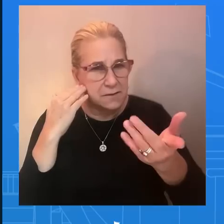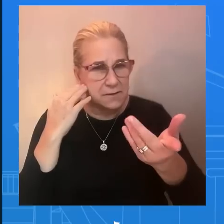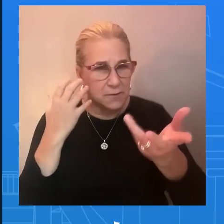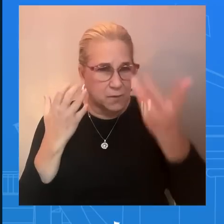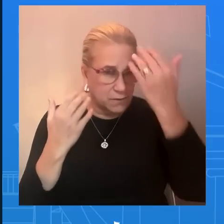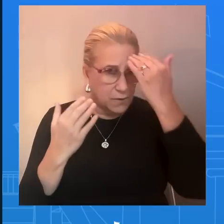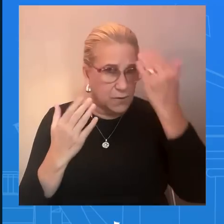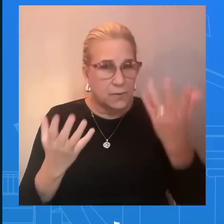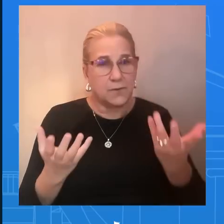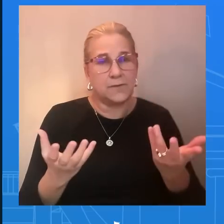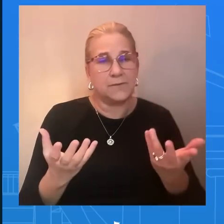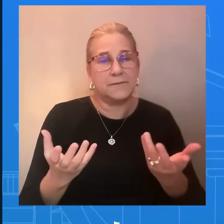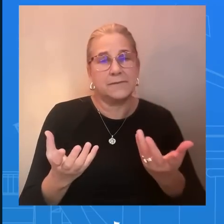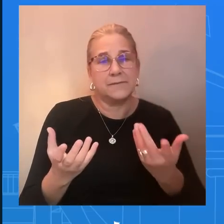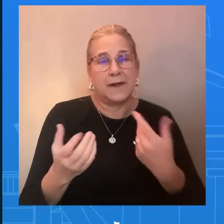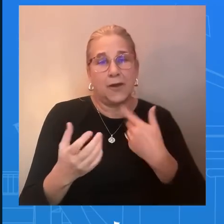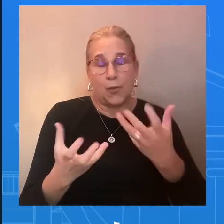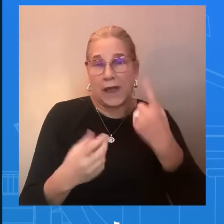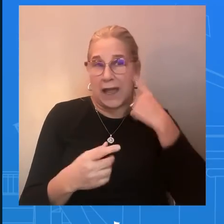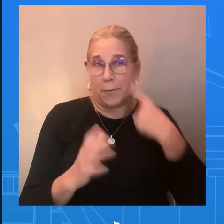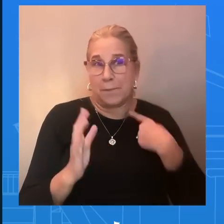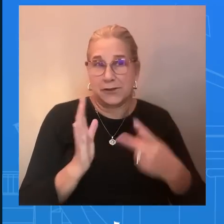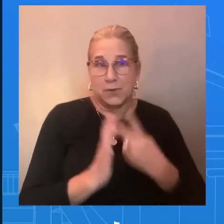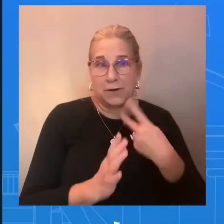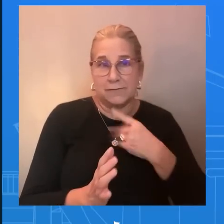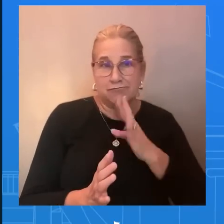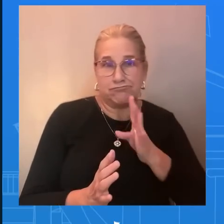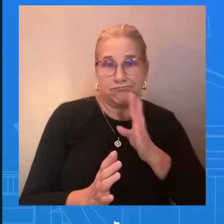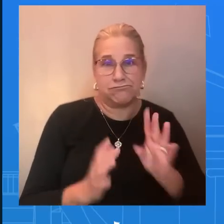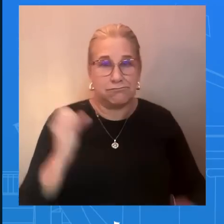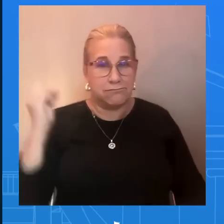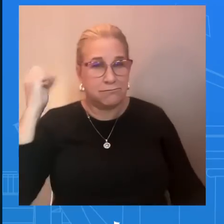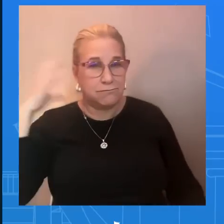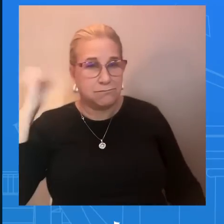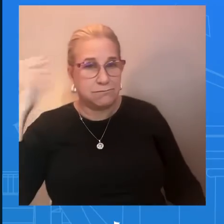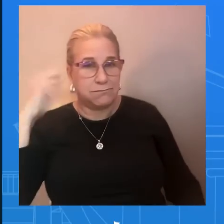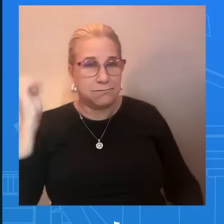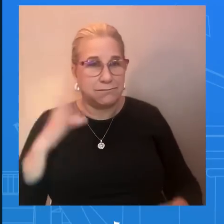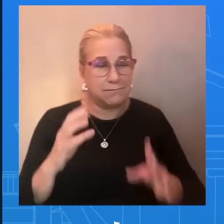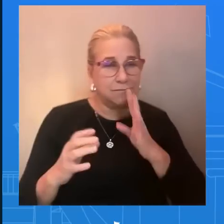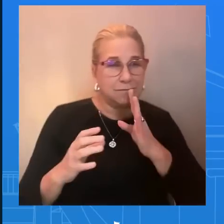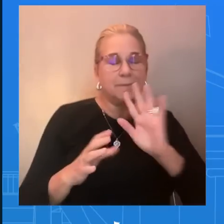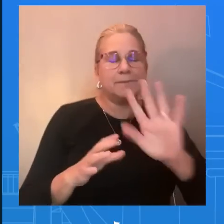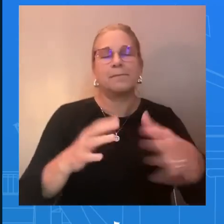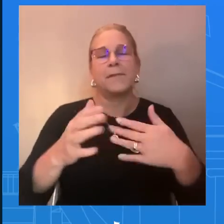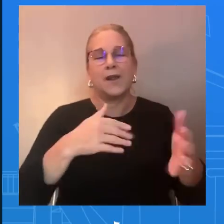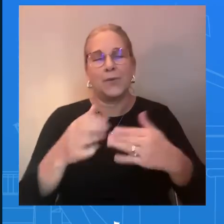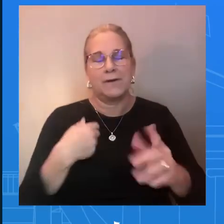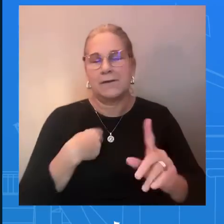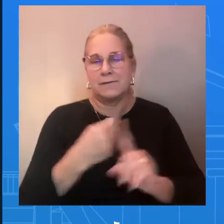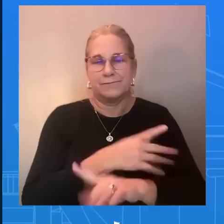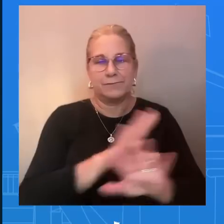I don’t know if they’re fixing it or not. Okay. Let’s get going. The Press: